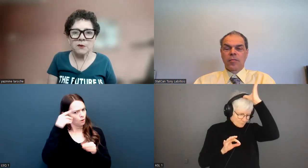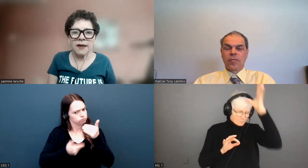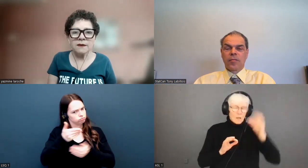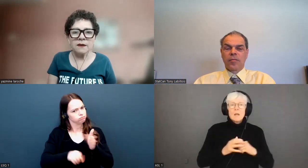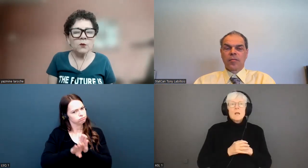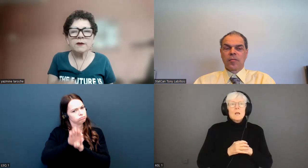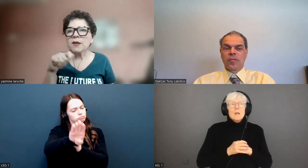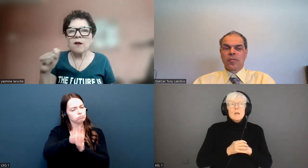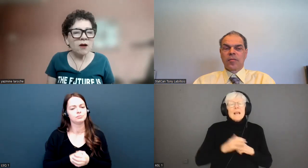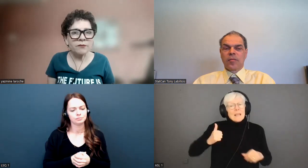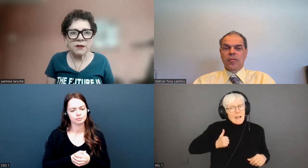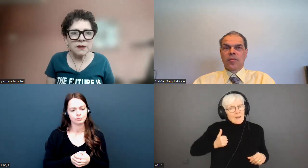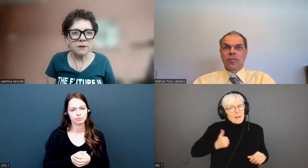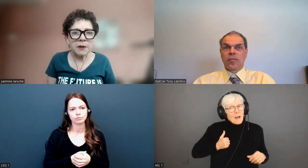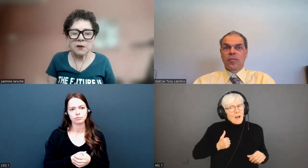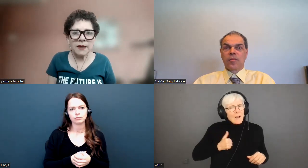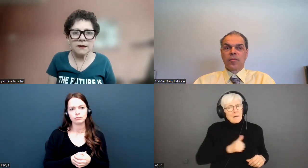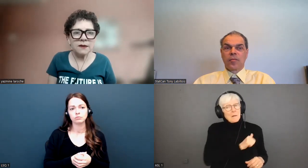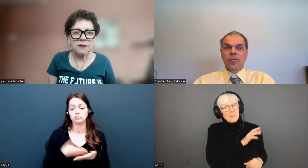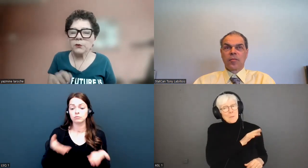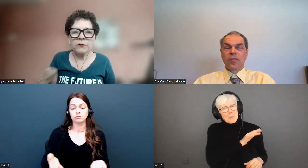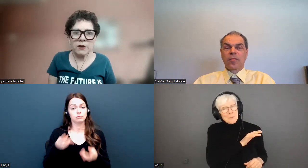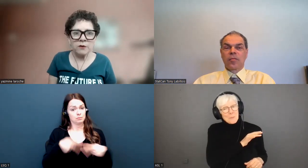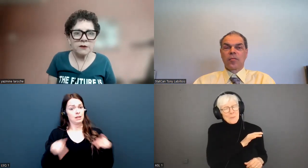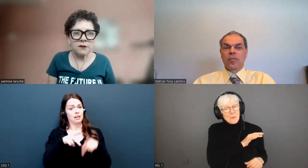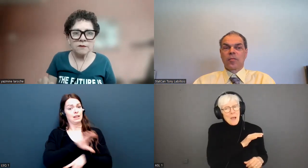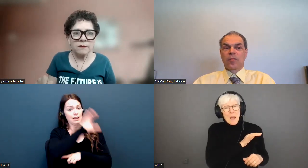Canada and one of the awful things about Canada is that we're a federation